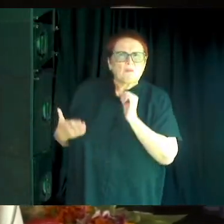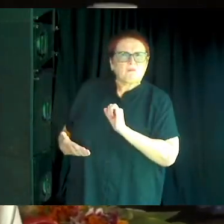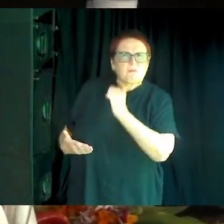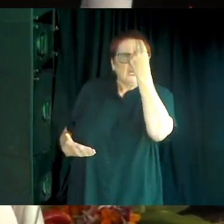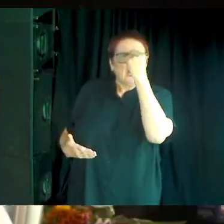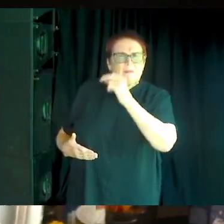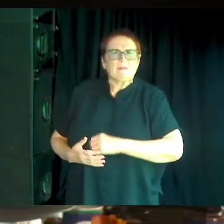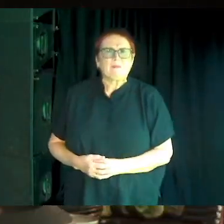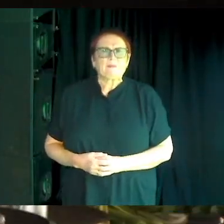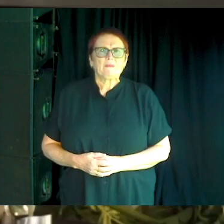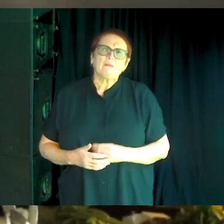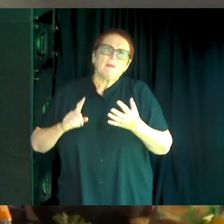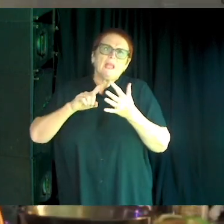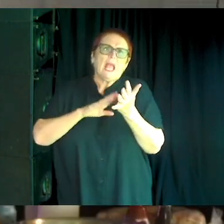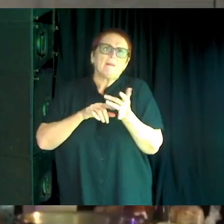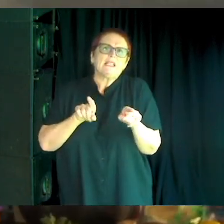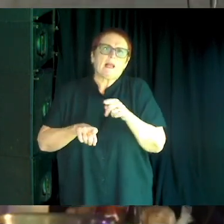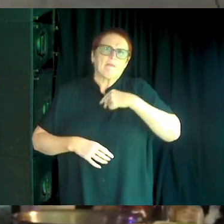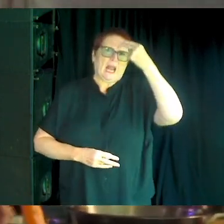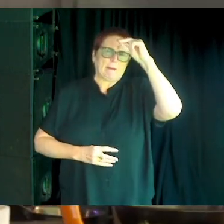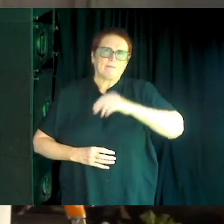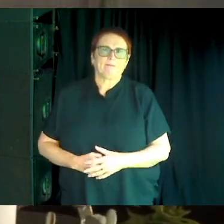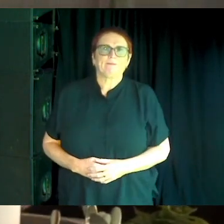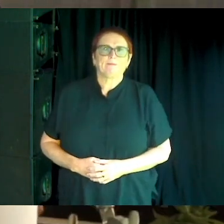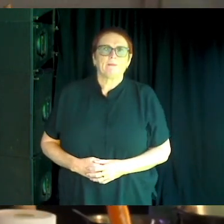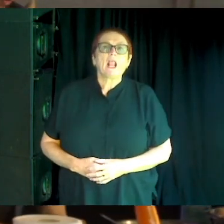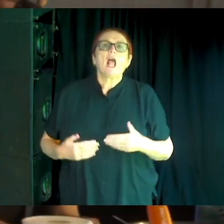maybe I could name it Emily okay this is oh actually I will name my husband's name Ting